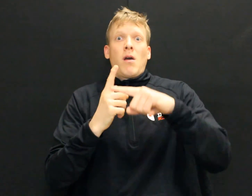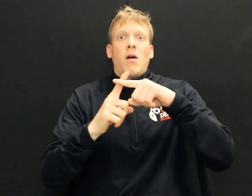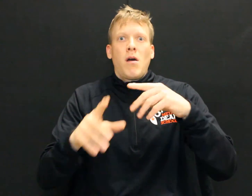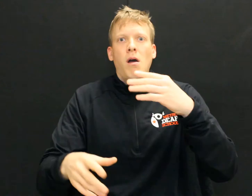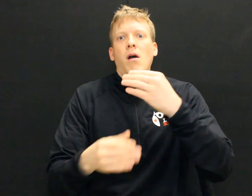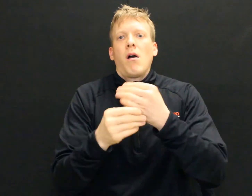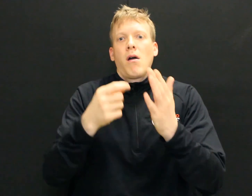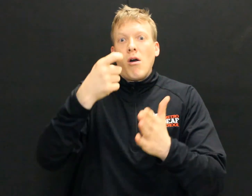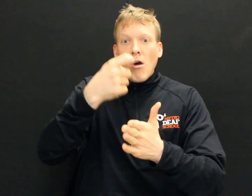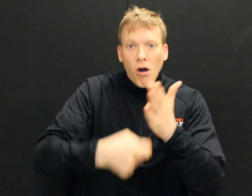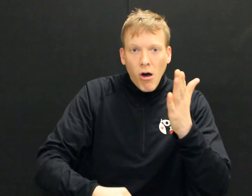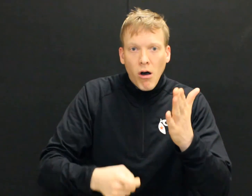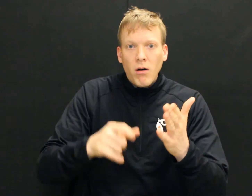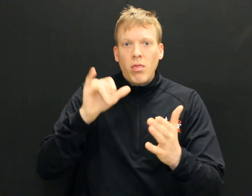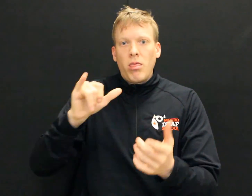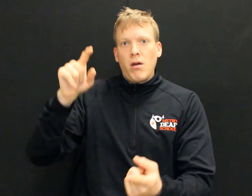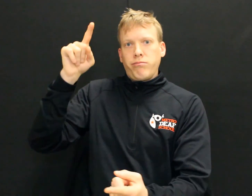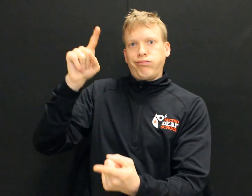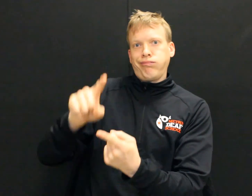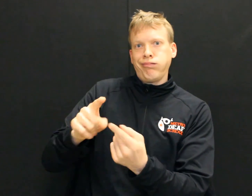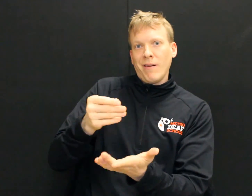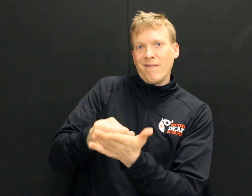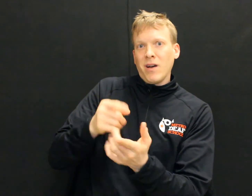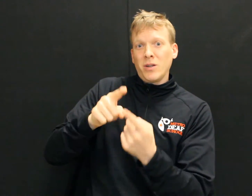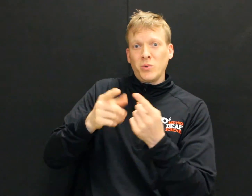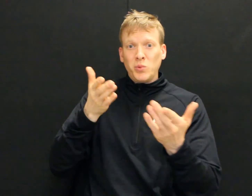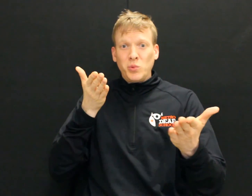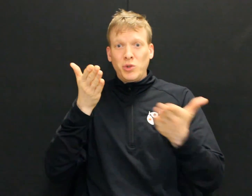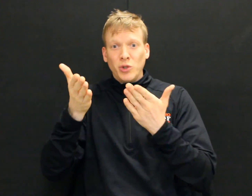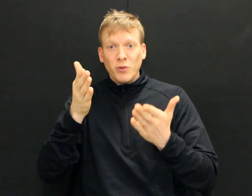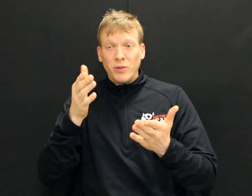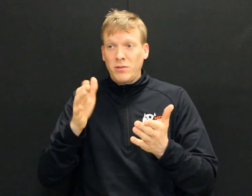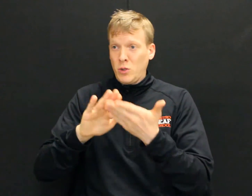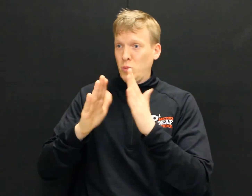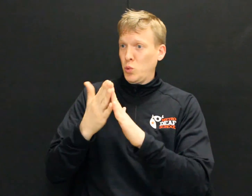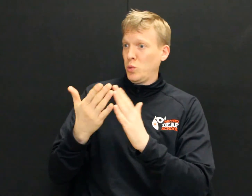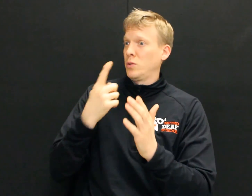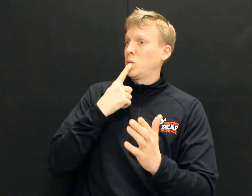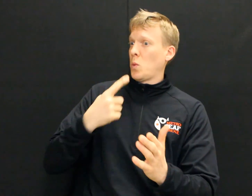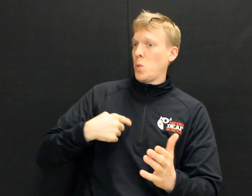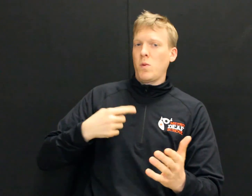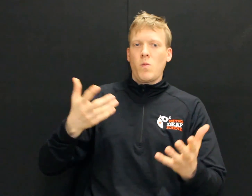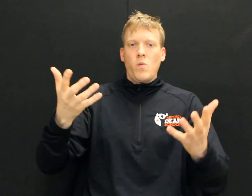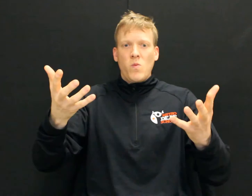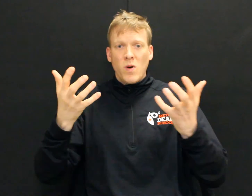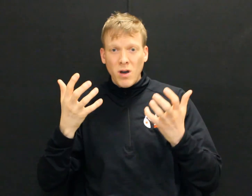added costs that would have reduced funds to services the community said they wanted increased,